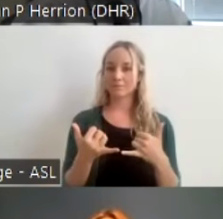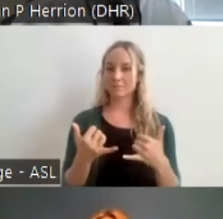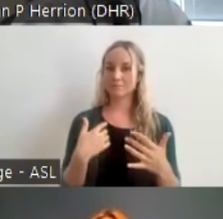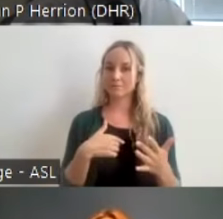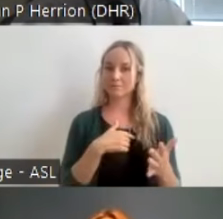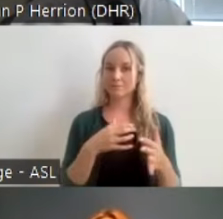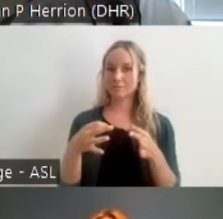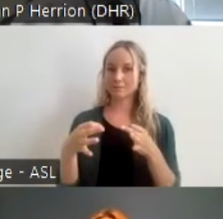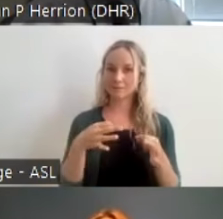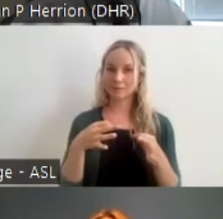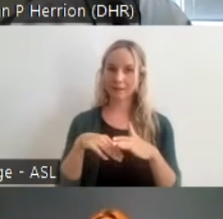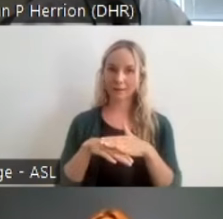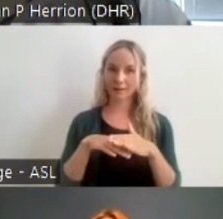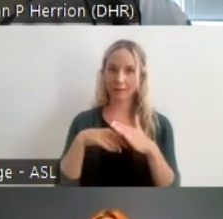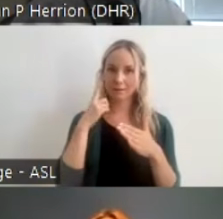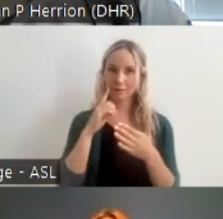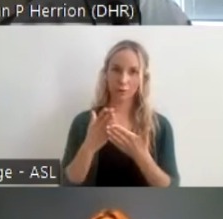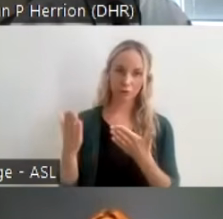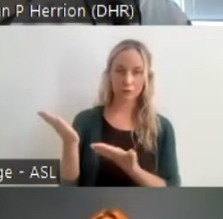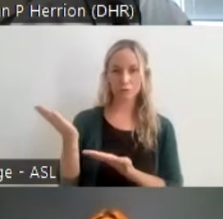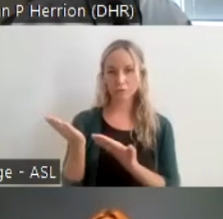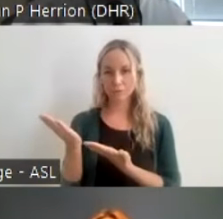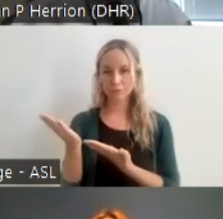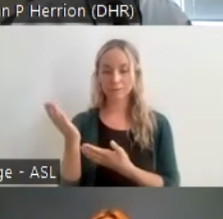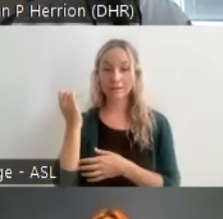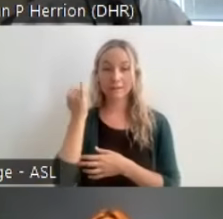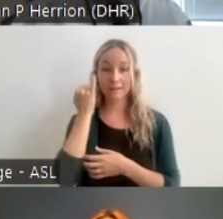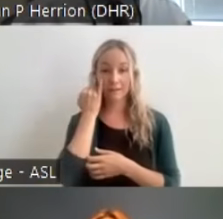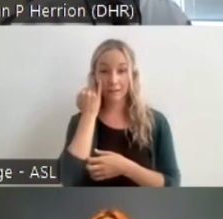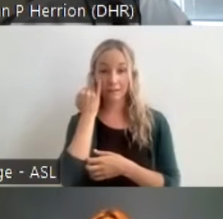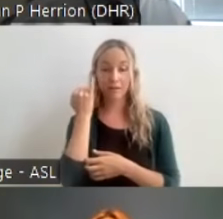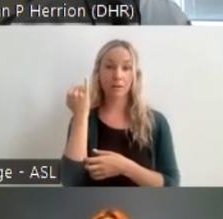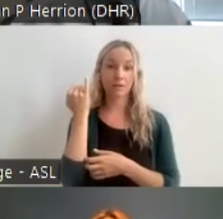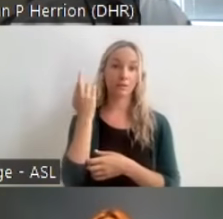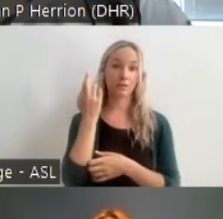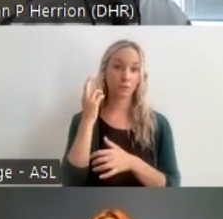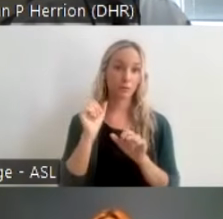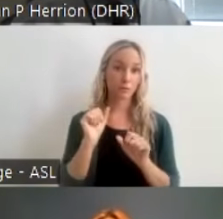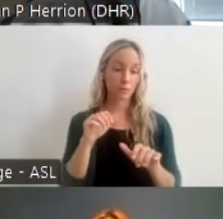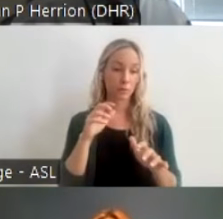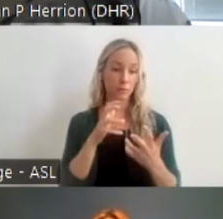that was requested, that that was provided, Requirement for training, civil fines and penalties are also available,